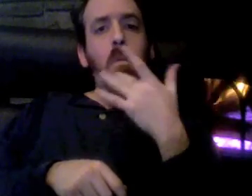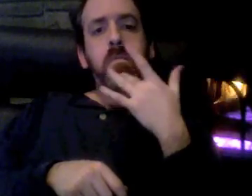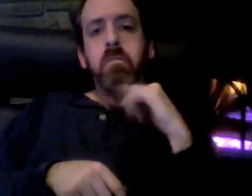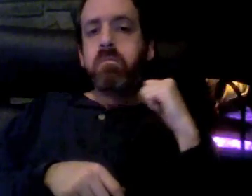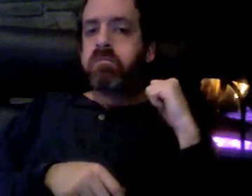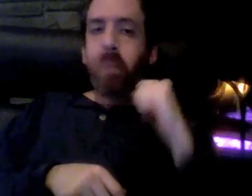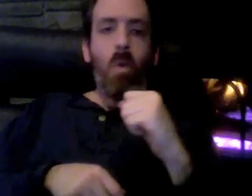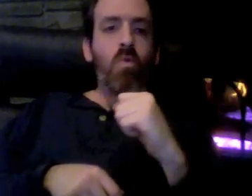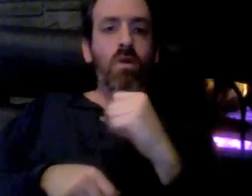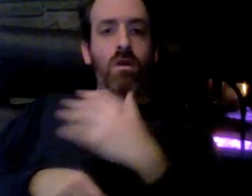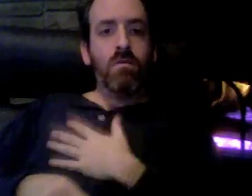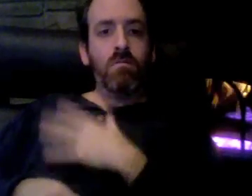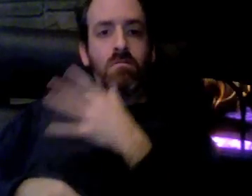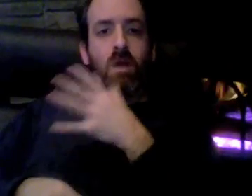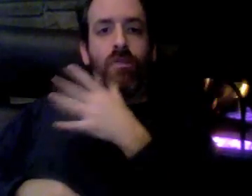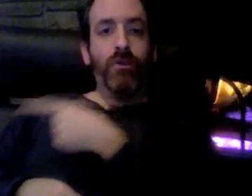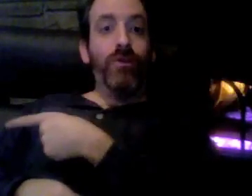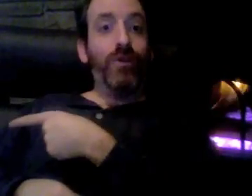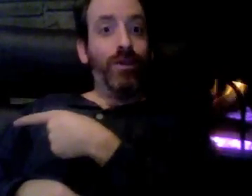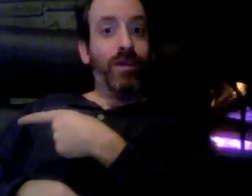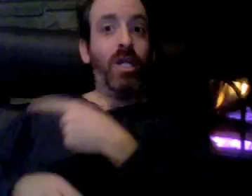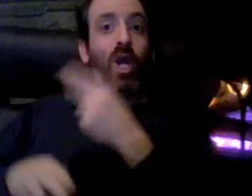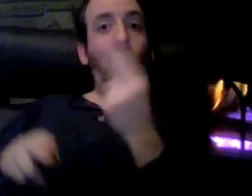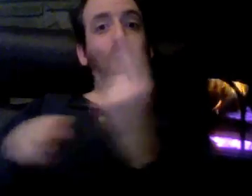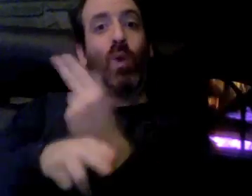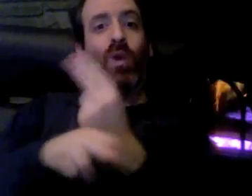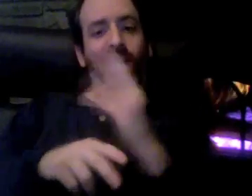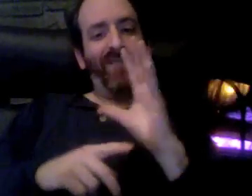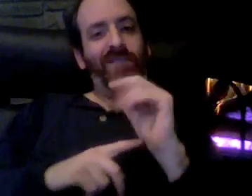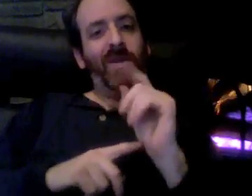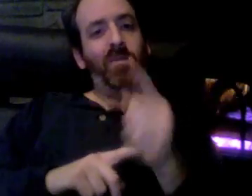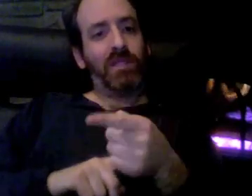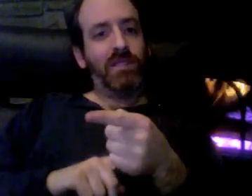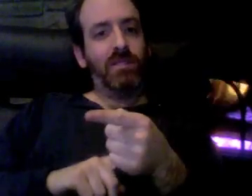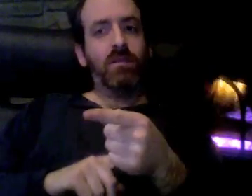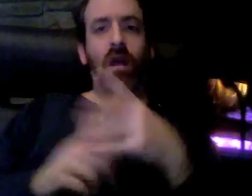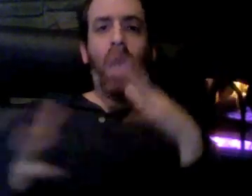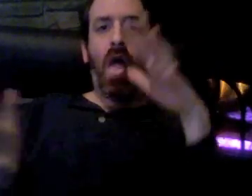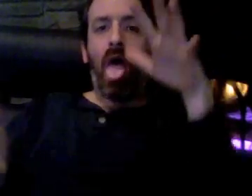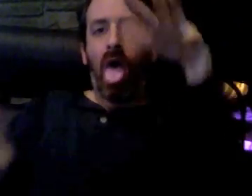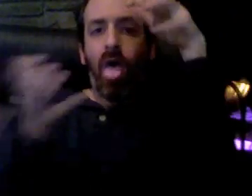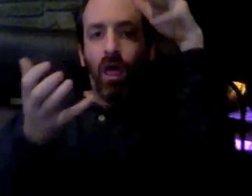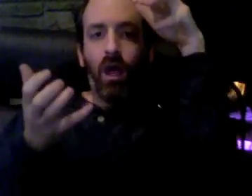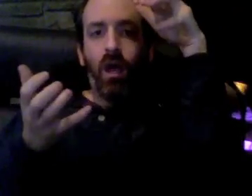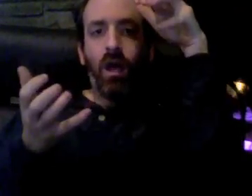In a theory, the provider probably would be thrilled to have my mom as their user due to less use of service and getting loads of money.